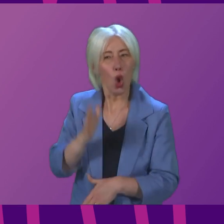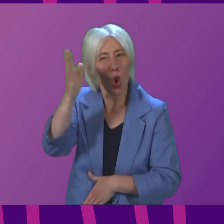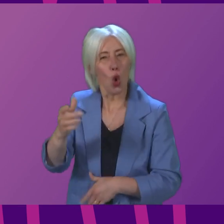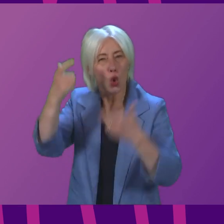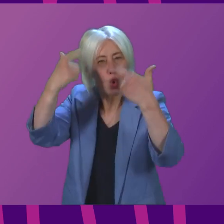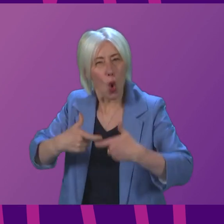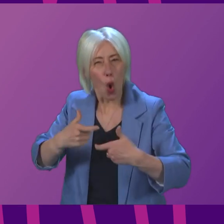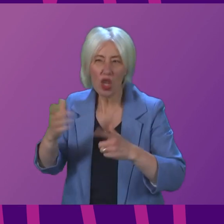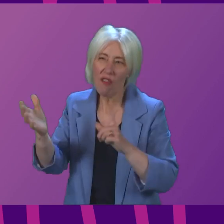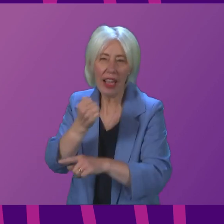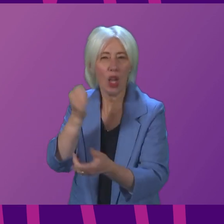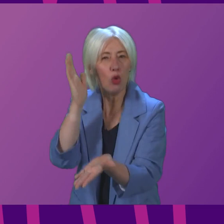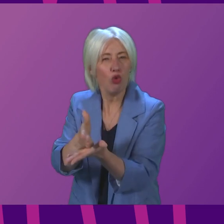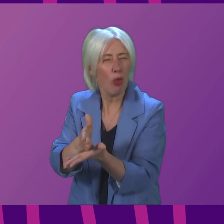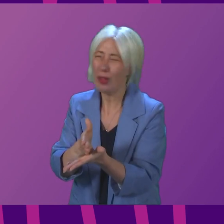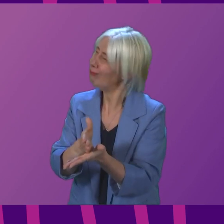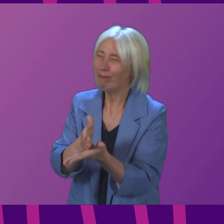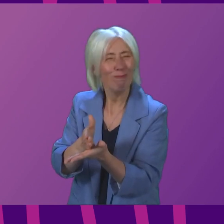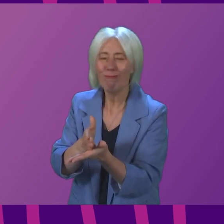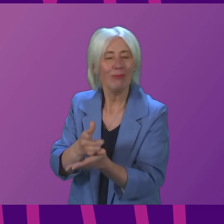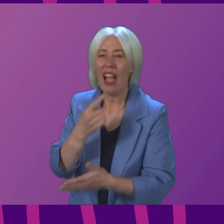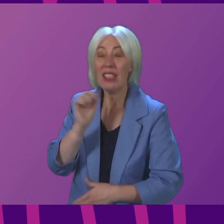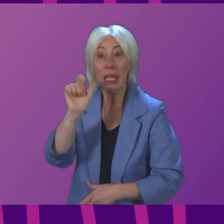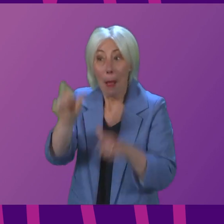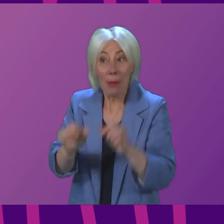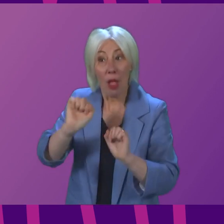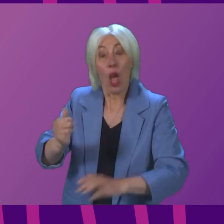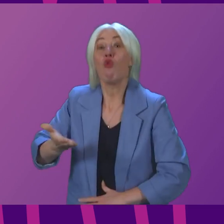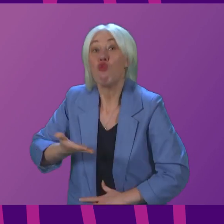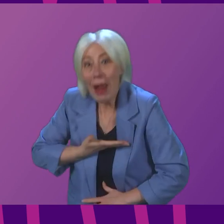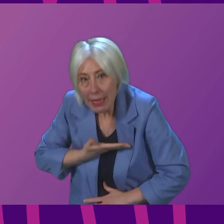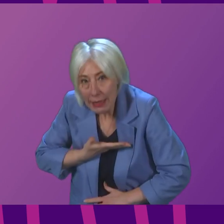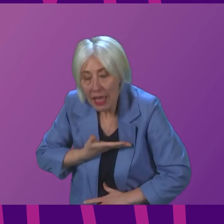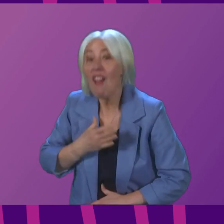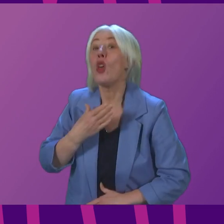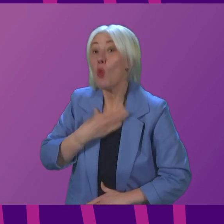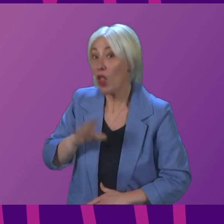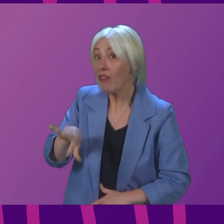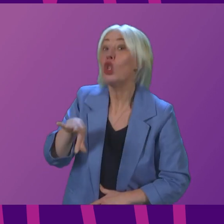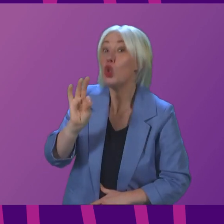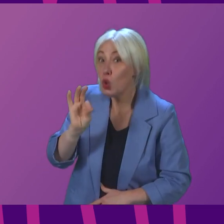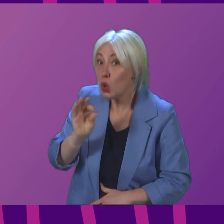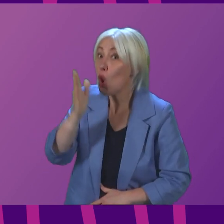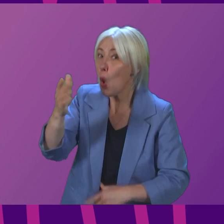What I recognised was that people have a right, if they so choose, to go to court, and that they might choose to do that.